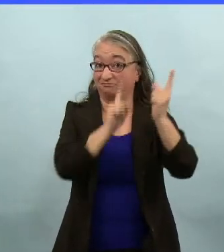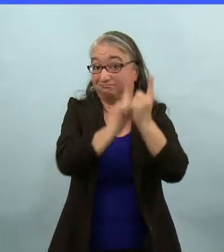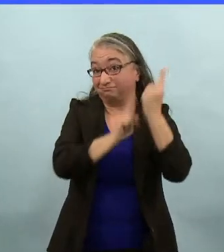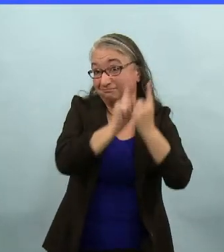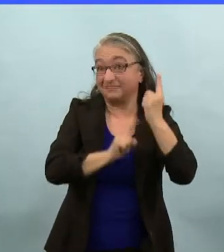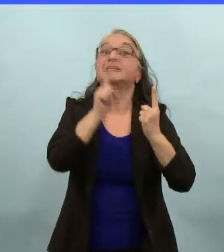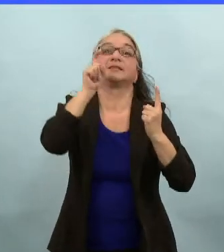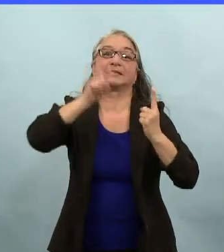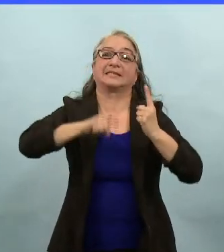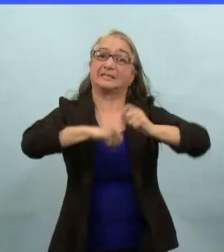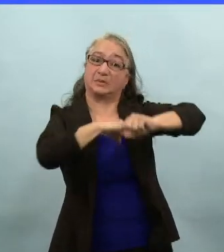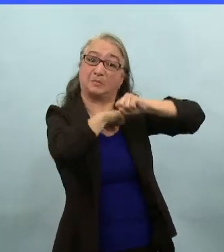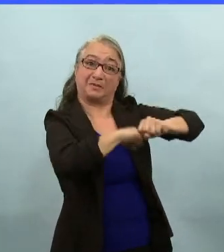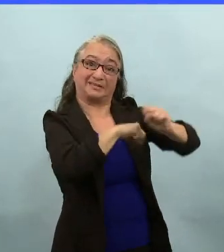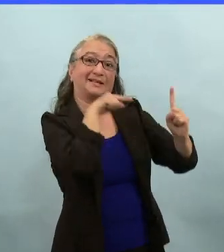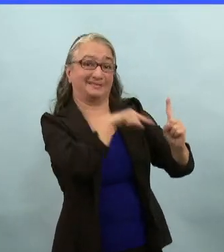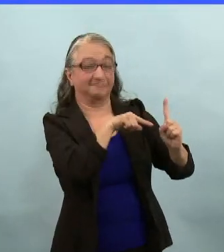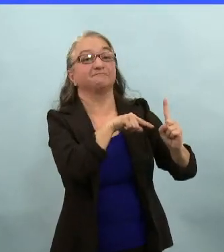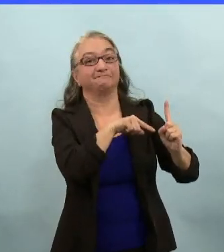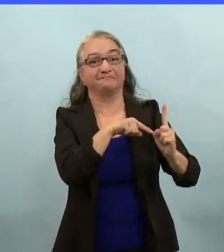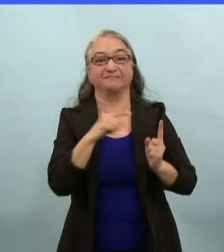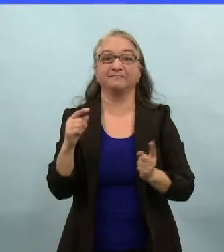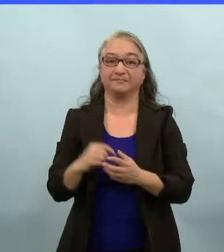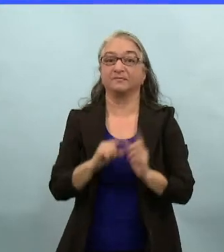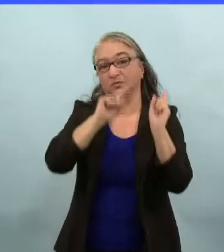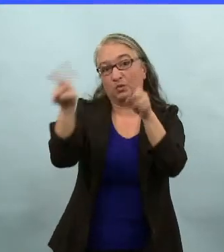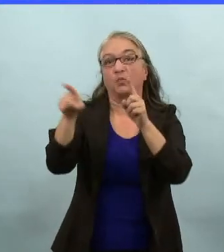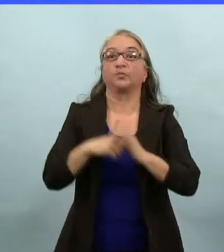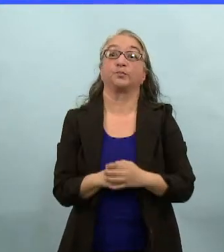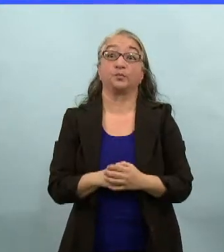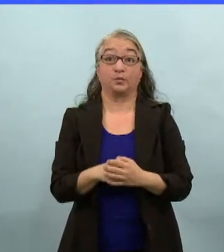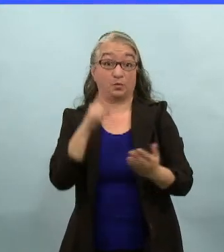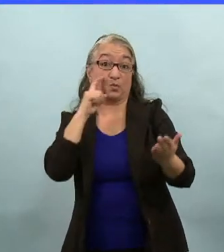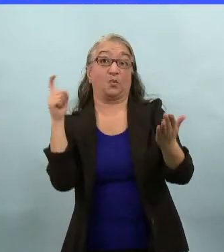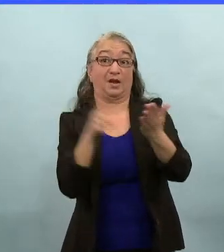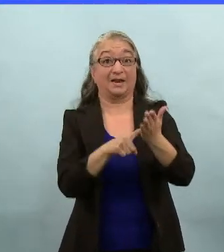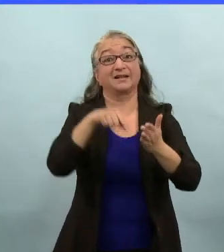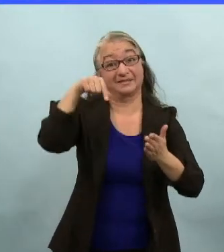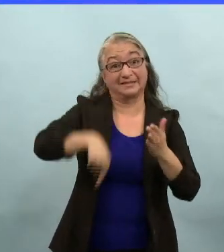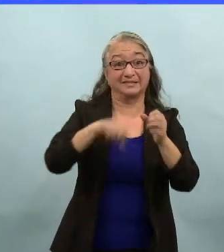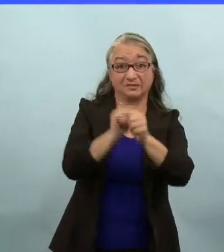the pandemic has had and continues to have on our health system i want to express my continued